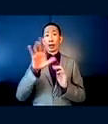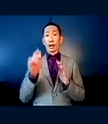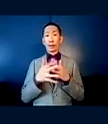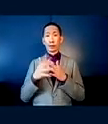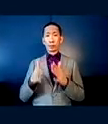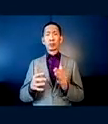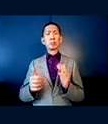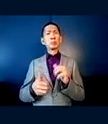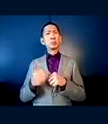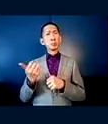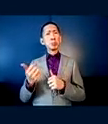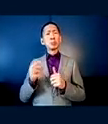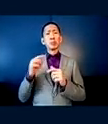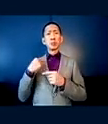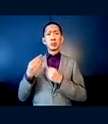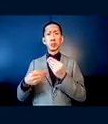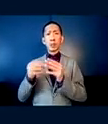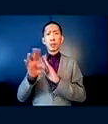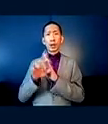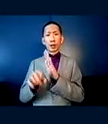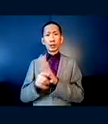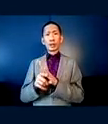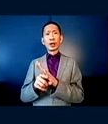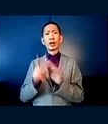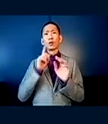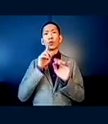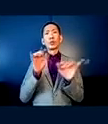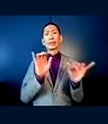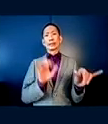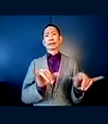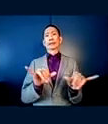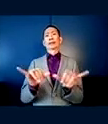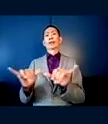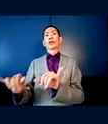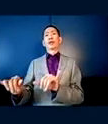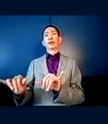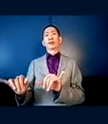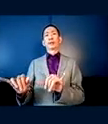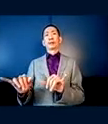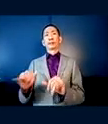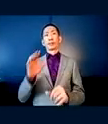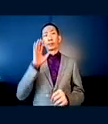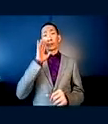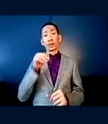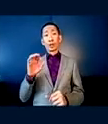AND SO FOR THE MOST PART GENETIC BACKGROUND IN TERMS OF ANCESTRY IS PRETTY SIMILAR.